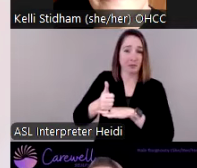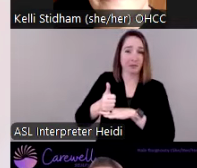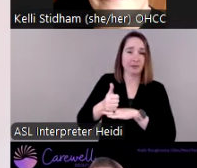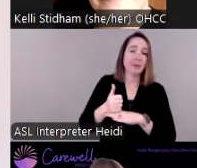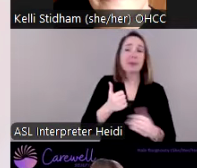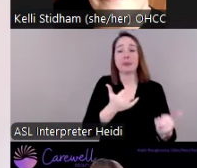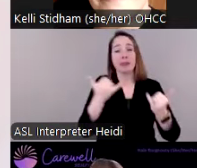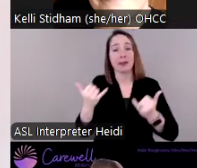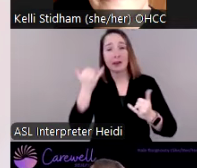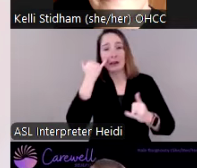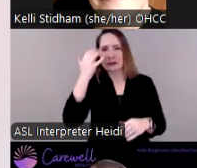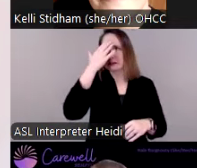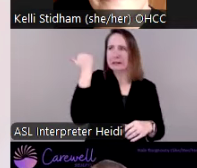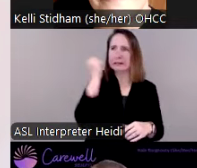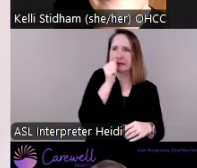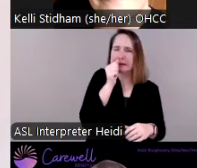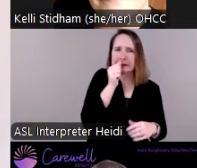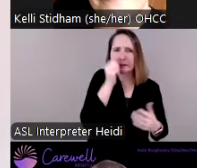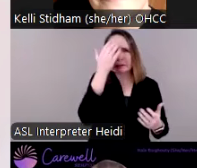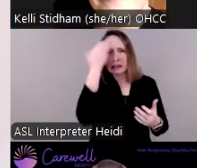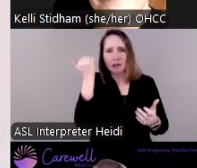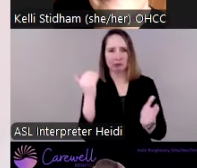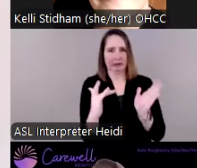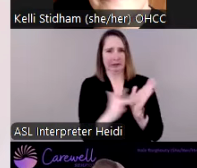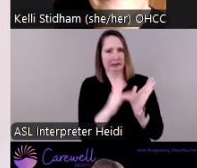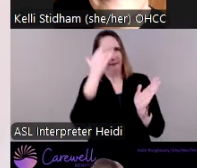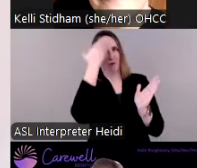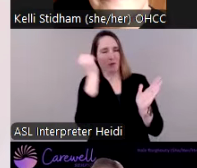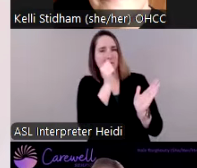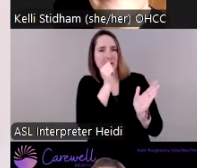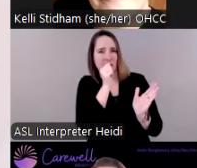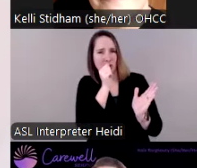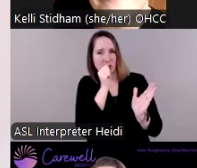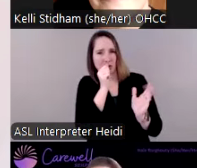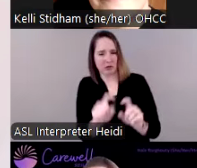you forgot your password, just click on